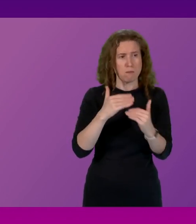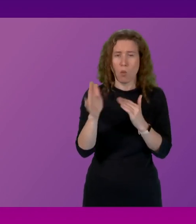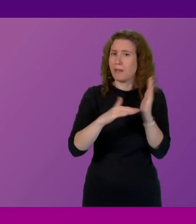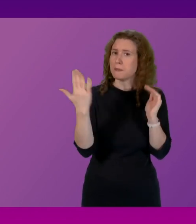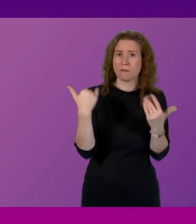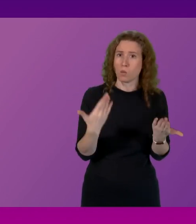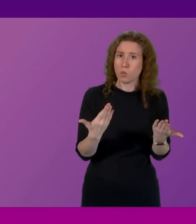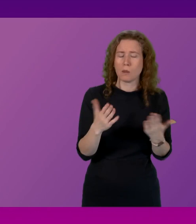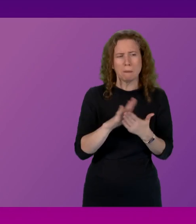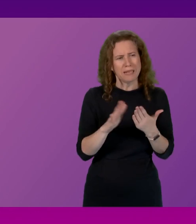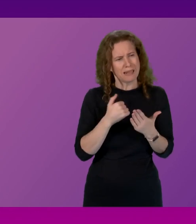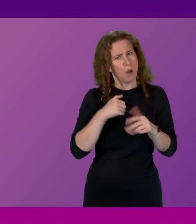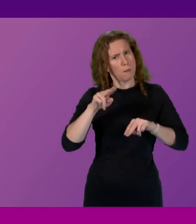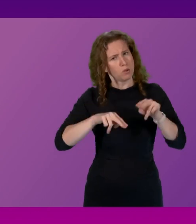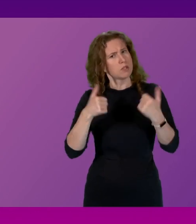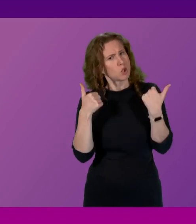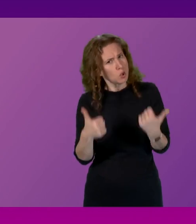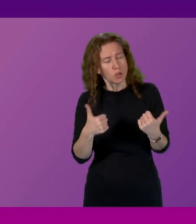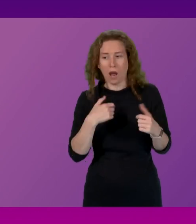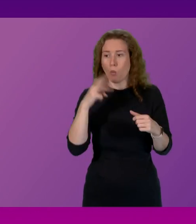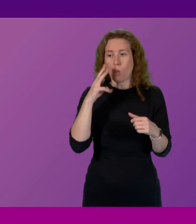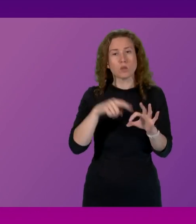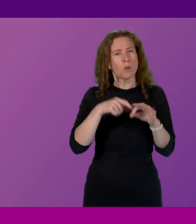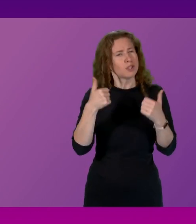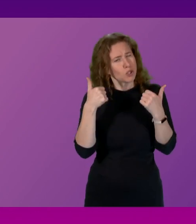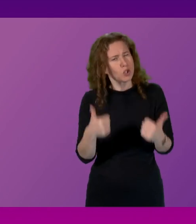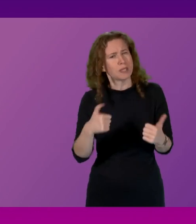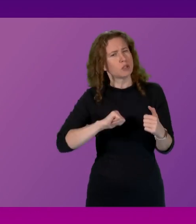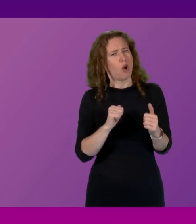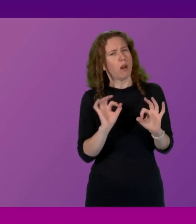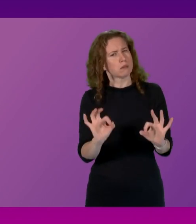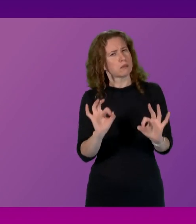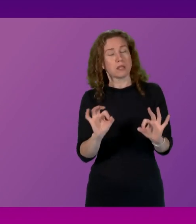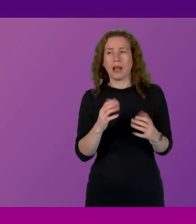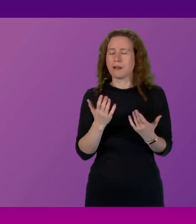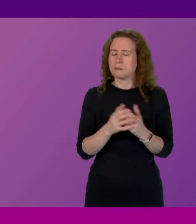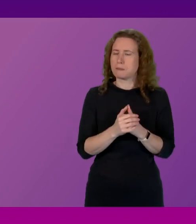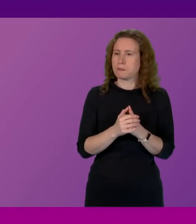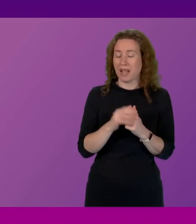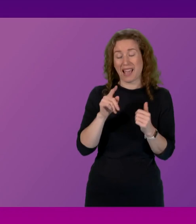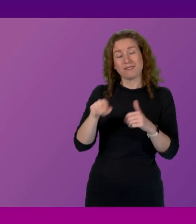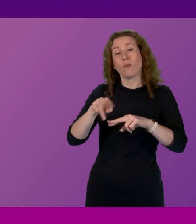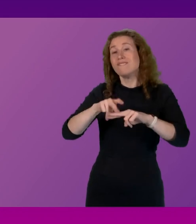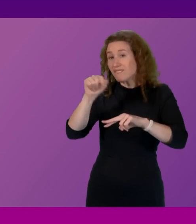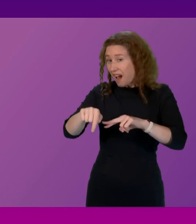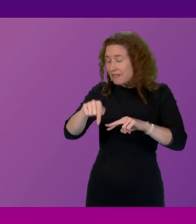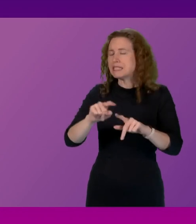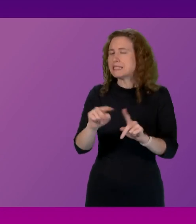We have good monitoring and good-quality water in Scotland. As I said, on the specifics of Lower Largo, I am more than happy to write to Liz Smith